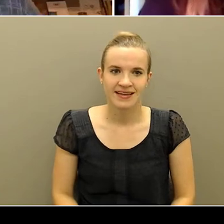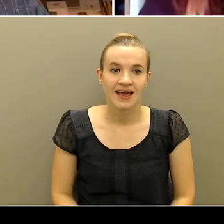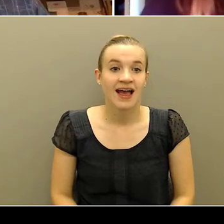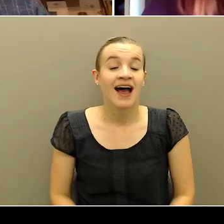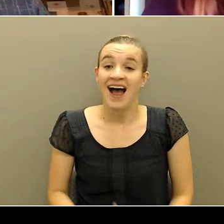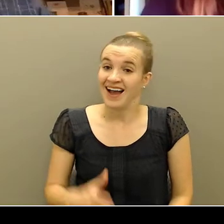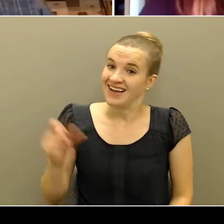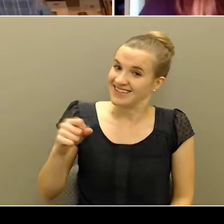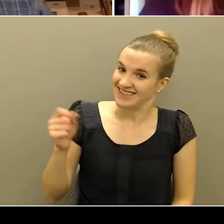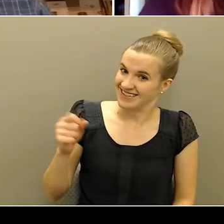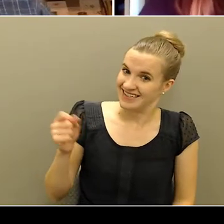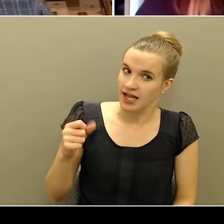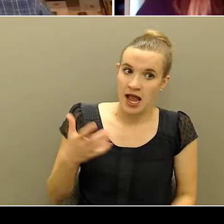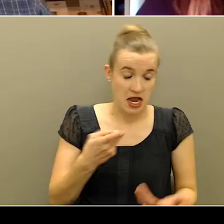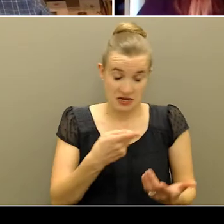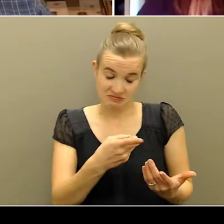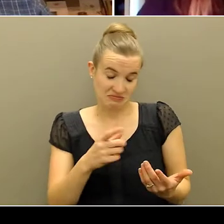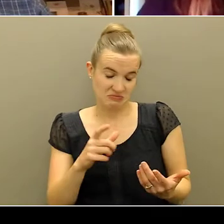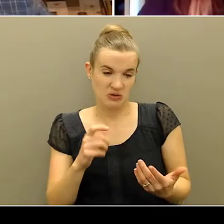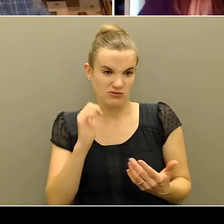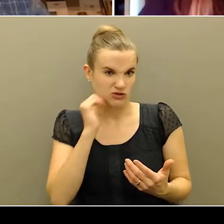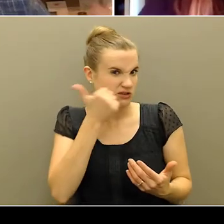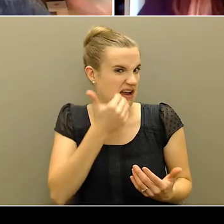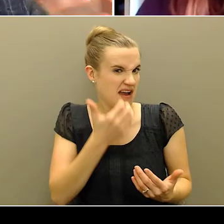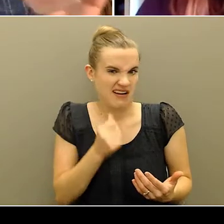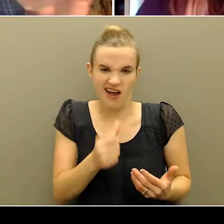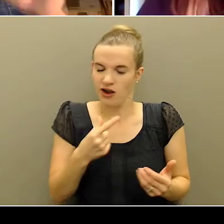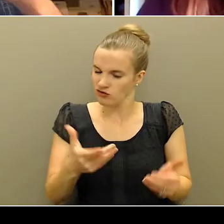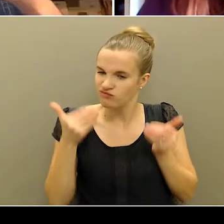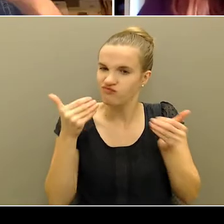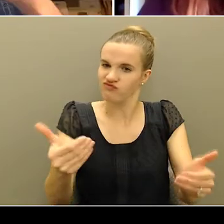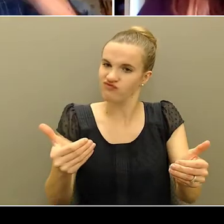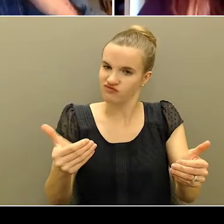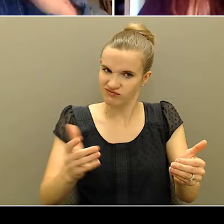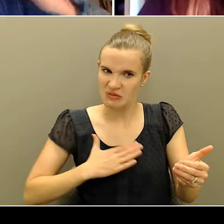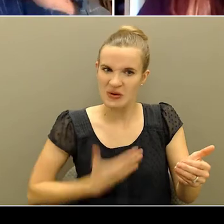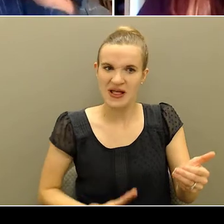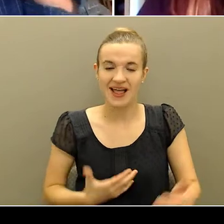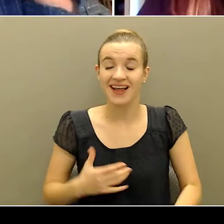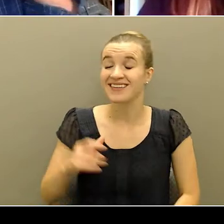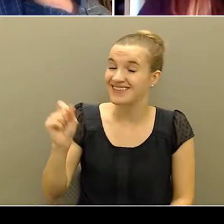Ashley: Yeah, there's a couple times I got stuck. There was one time in Sedona